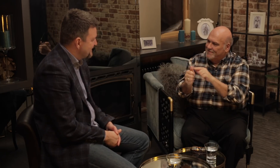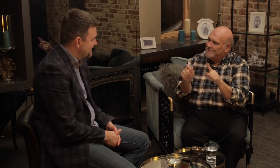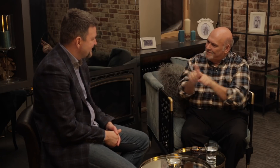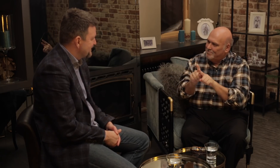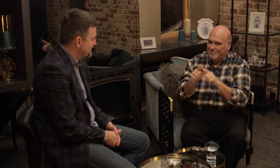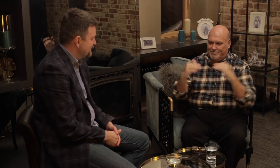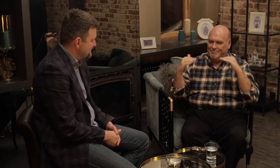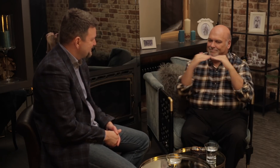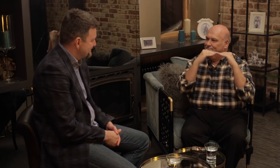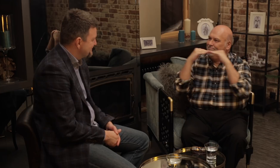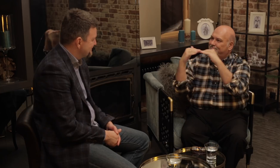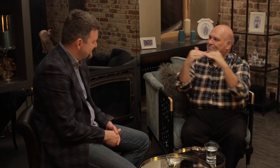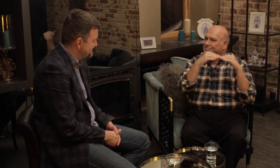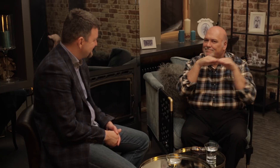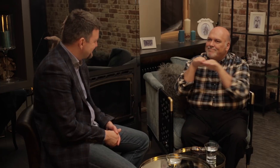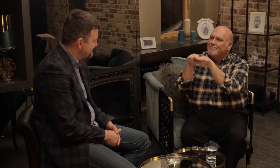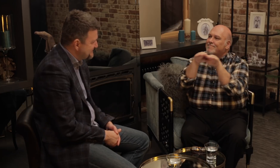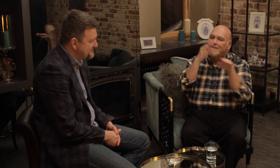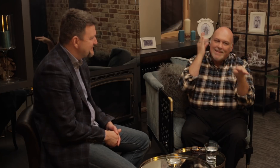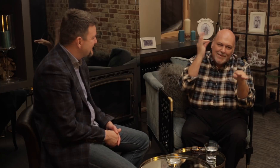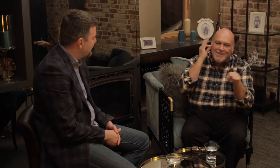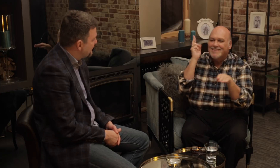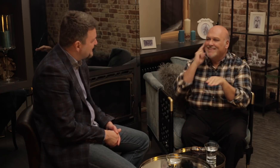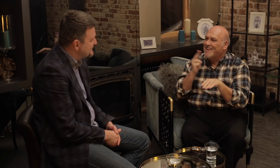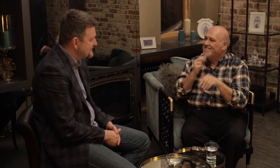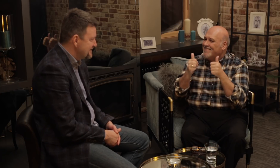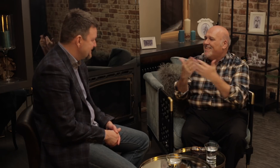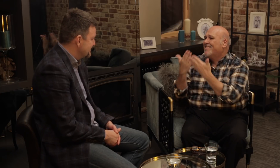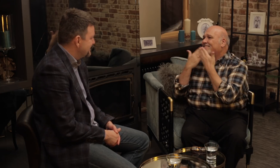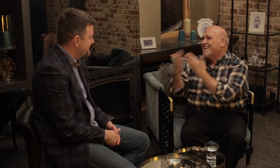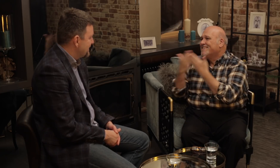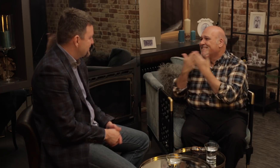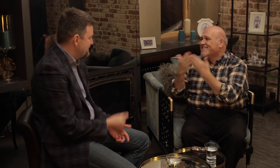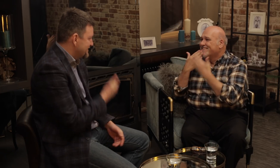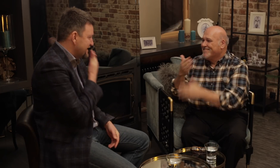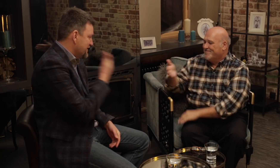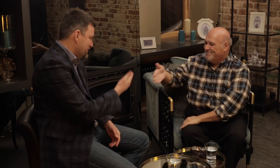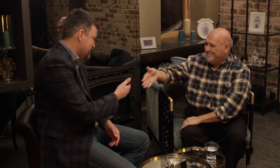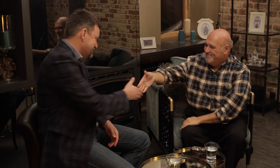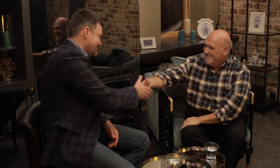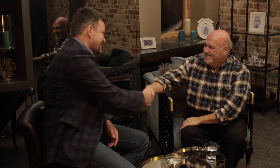Deaf people should be recognised as capable as hearing peers. Thank you!